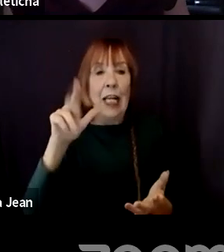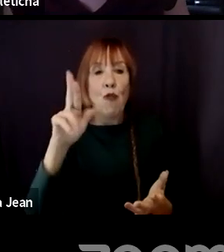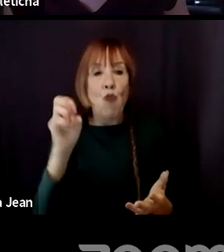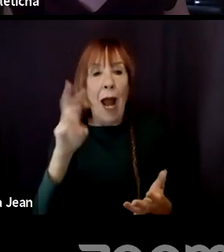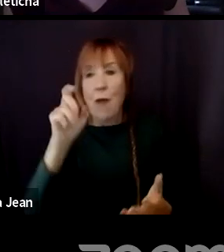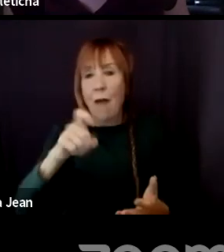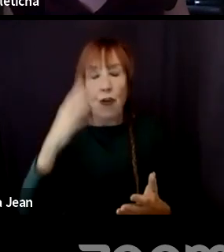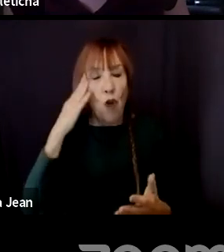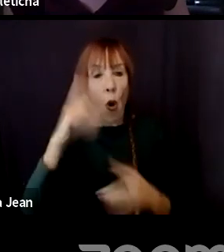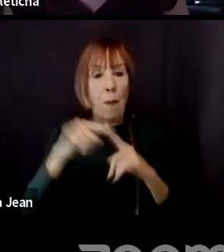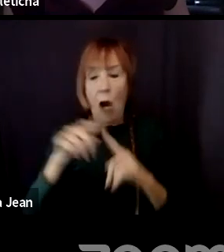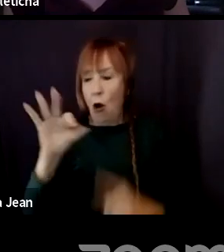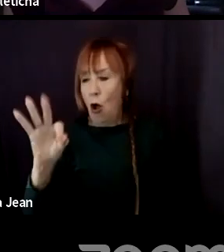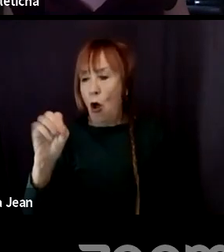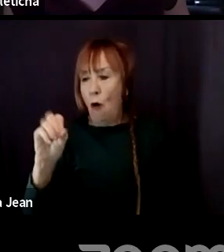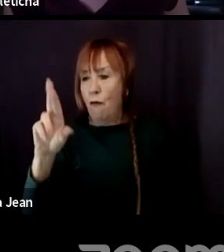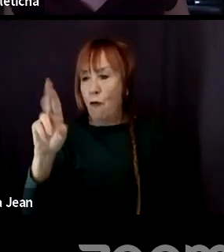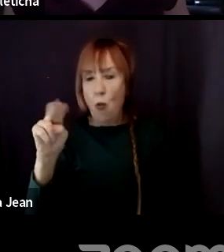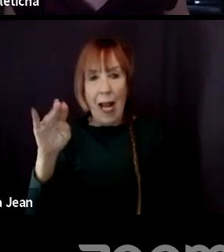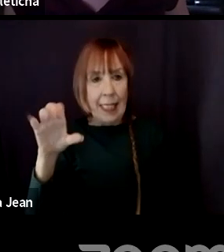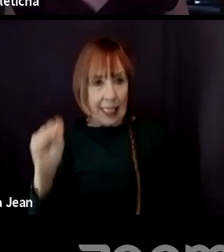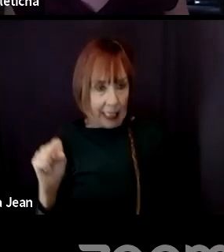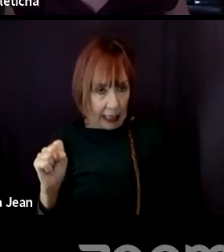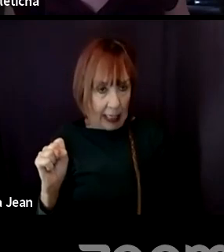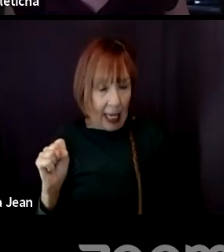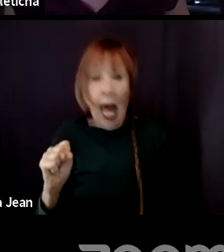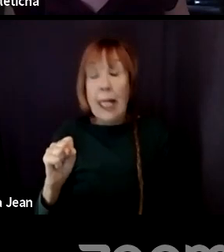when you know this is an element that you wanna put your story?